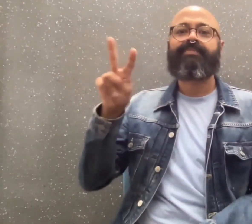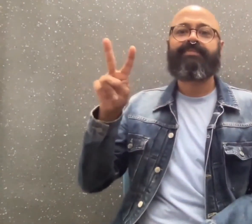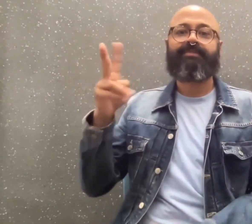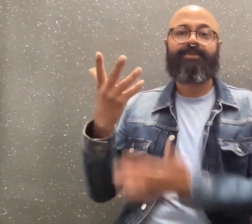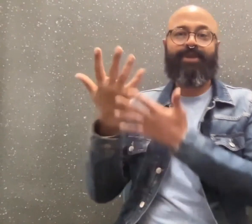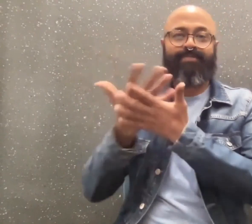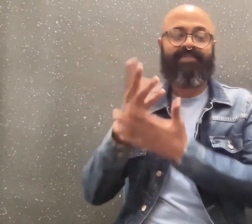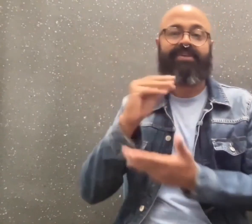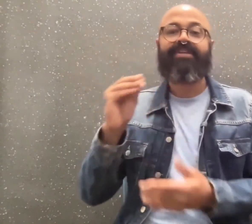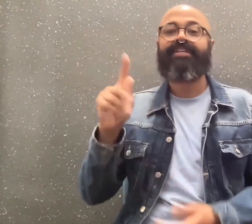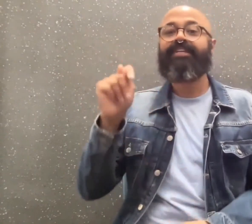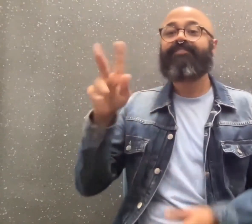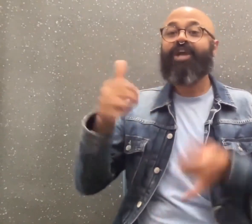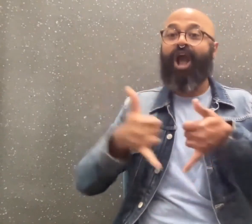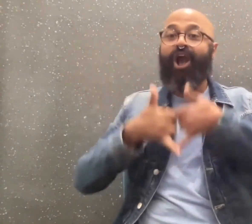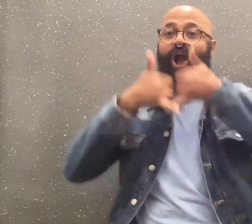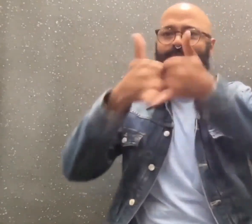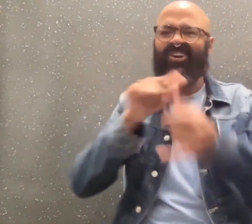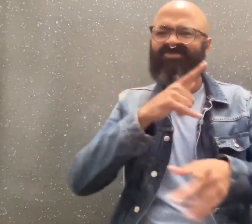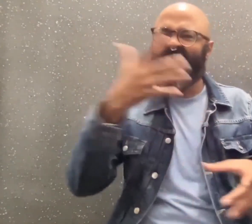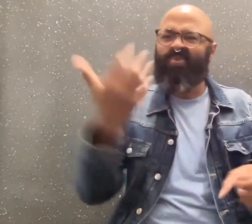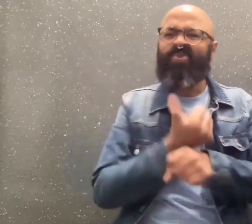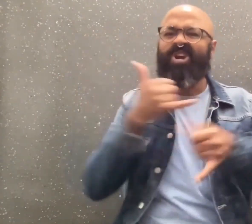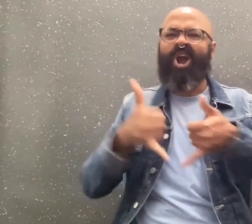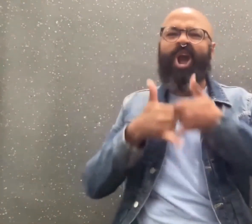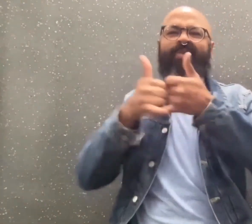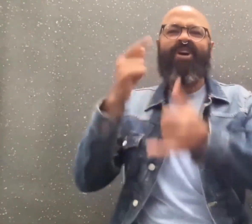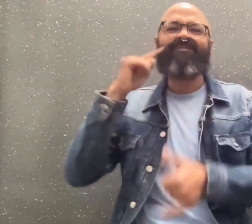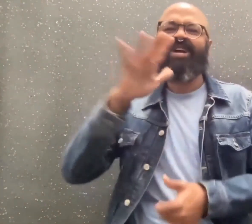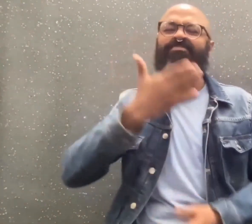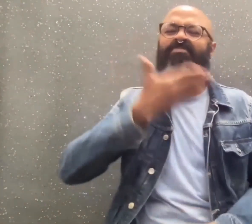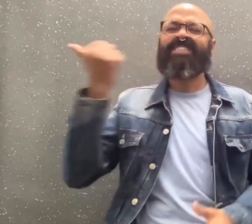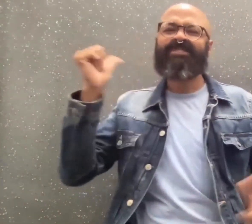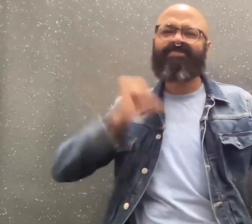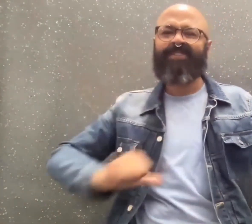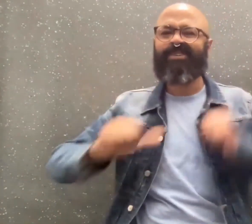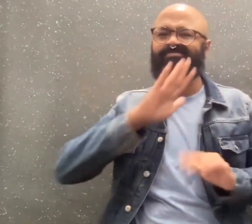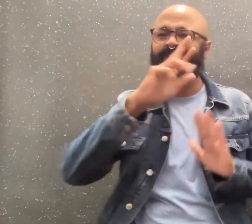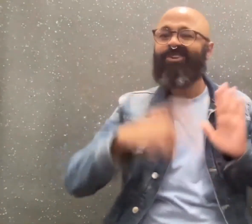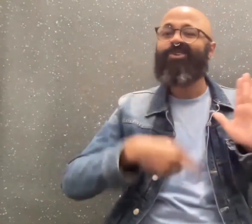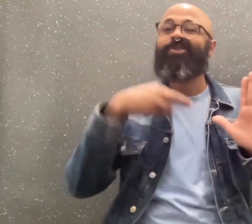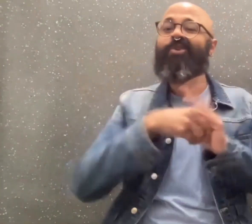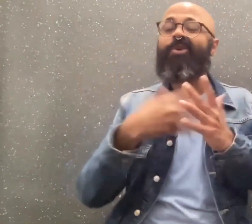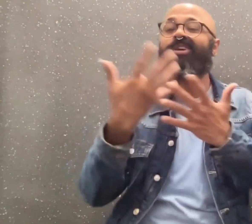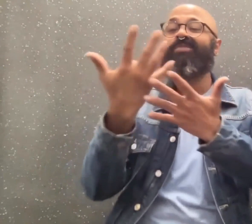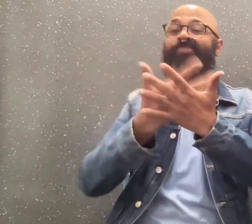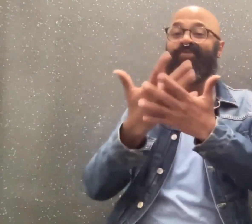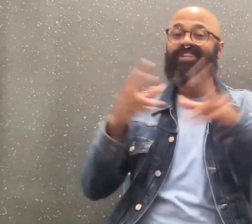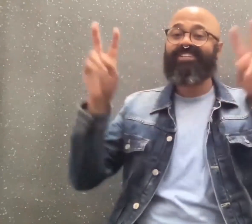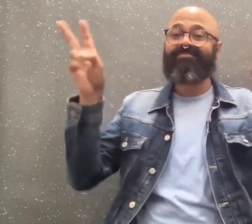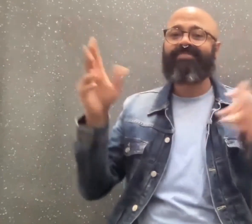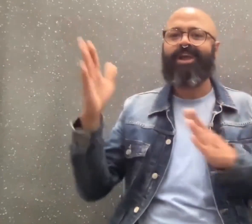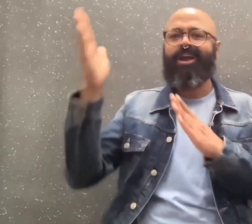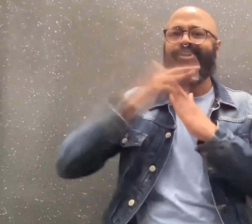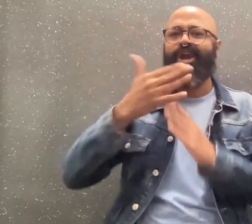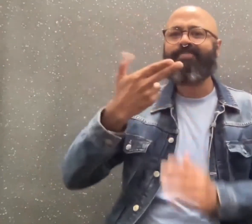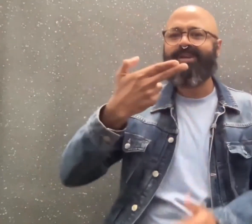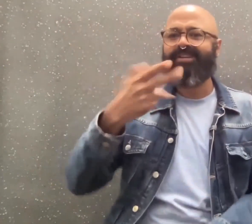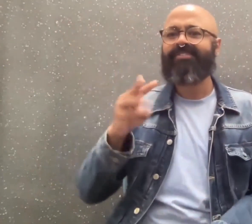at the MTV movie and TV awards. On Sunday, cruise won an award for best performance in a movie for his role